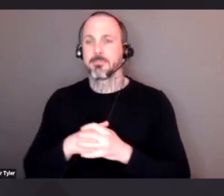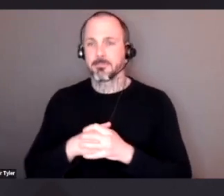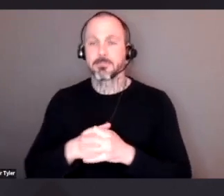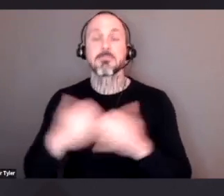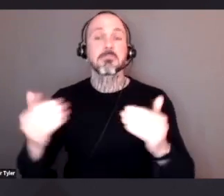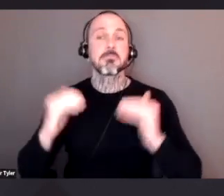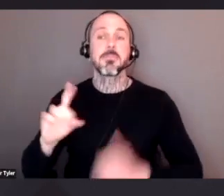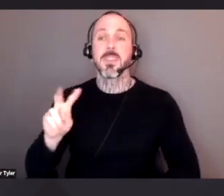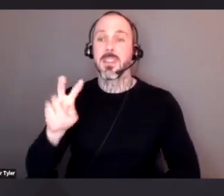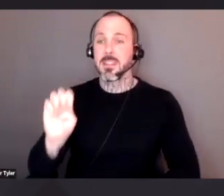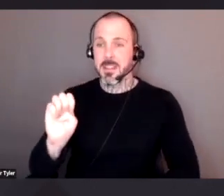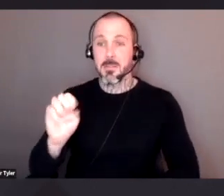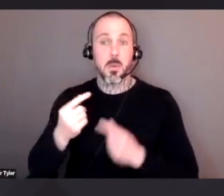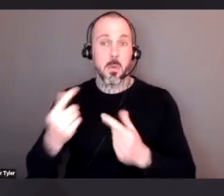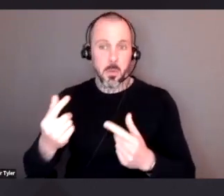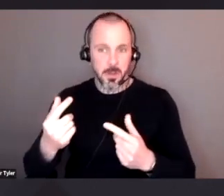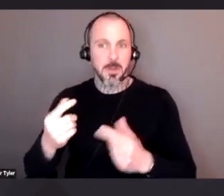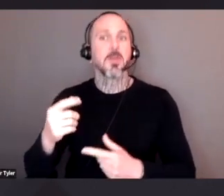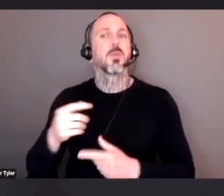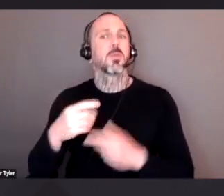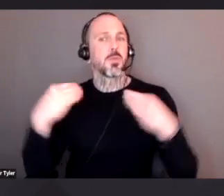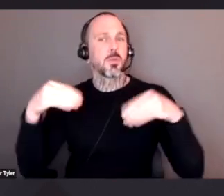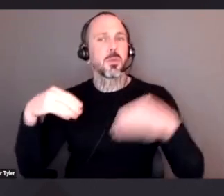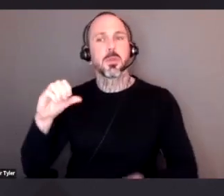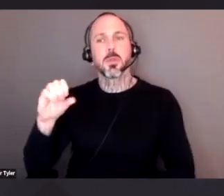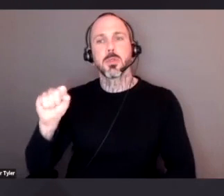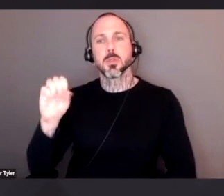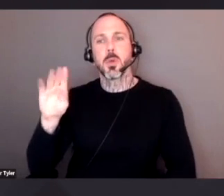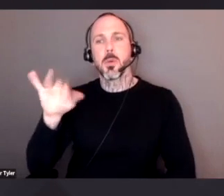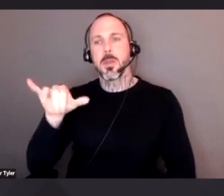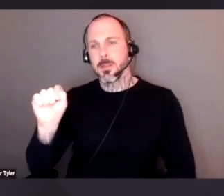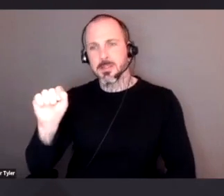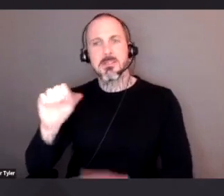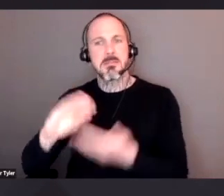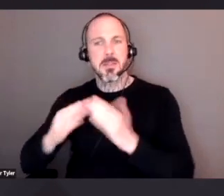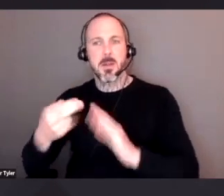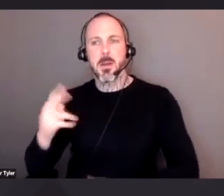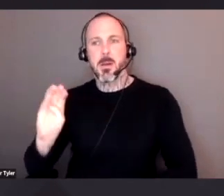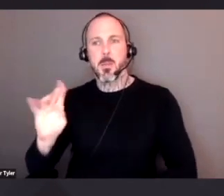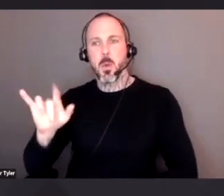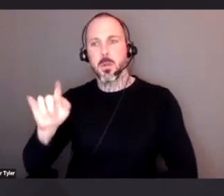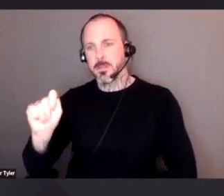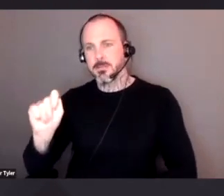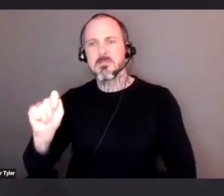and Dave is also a previous recipient of the CASE Mark Wafer Award for Business Excellence.